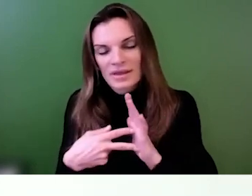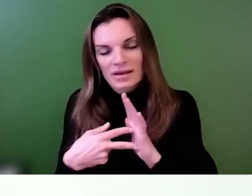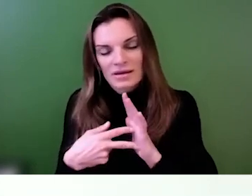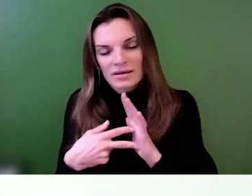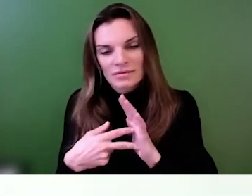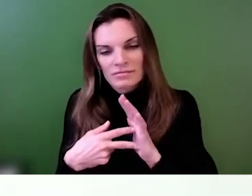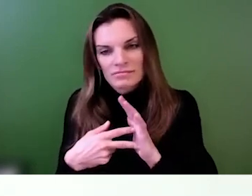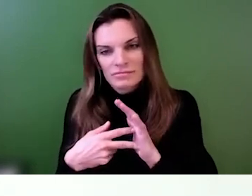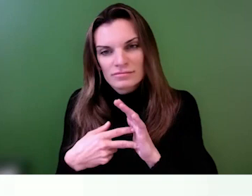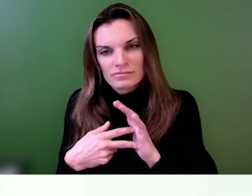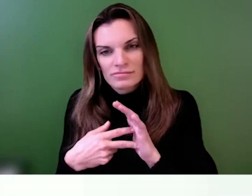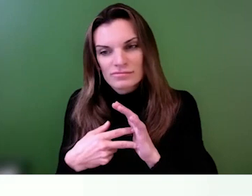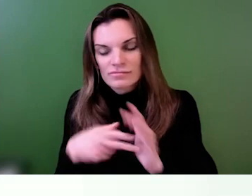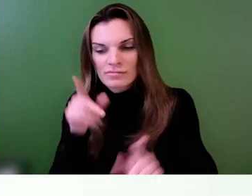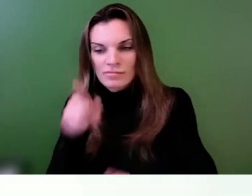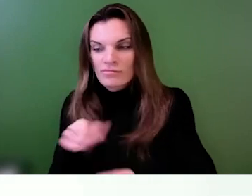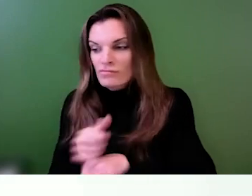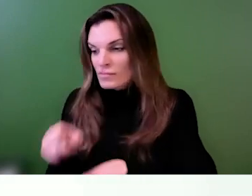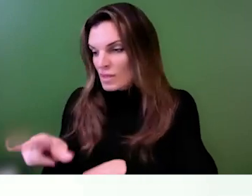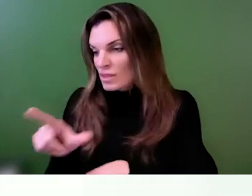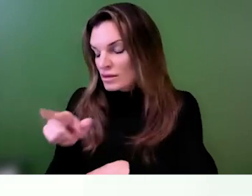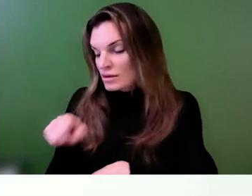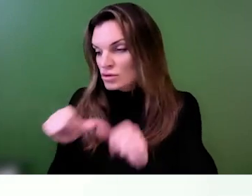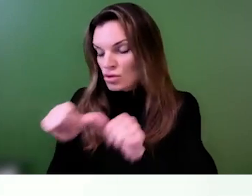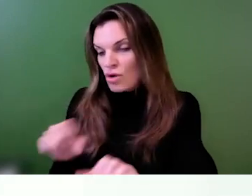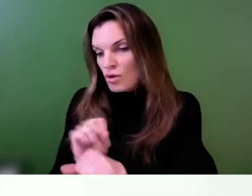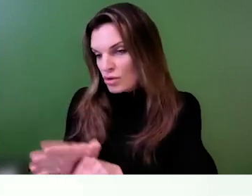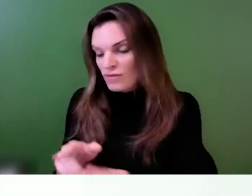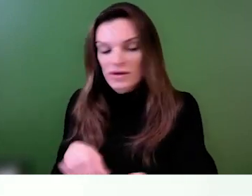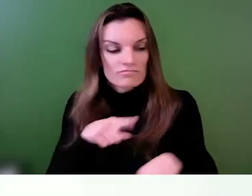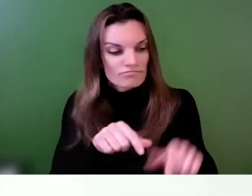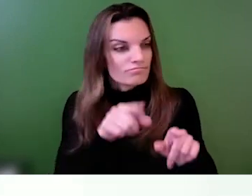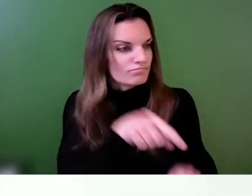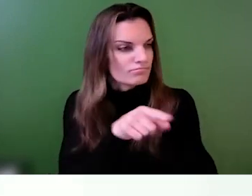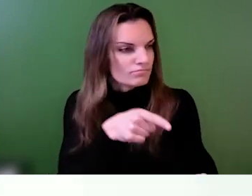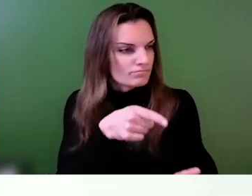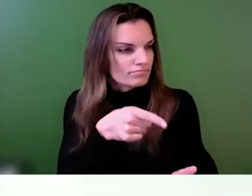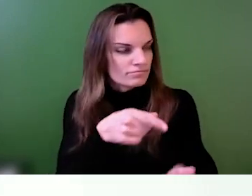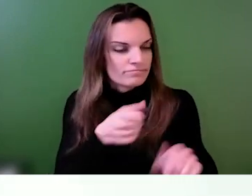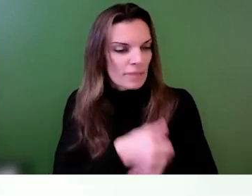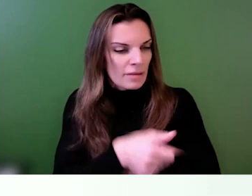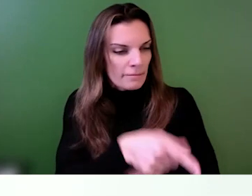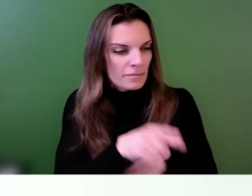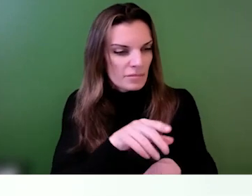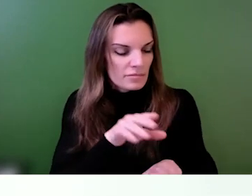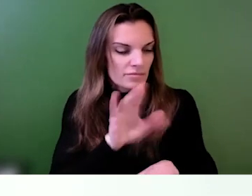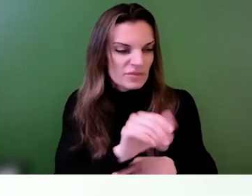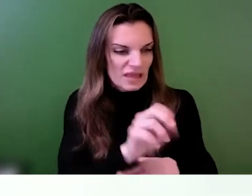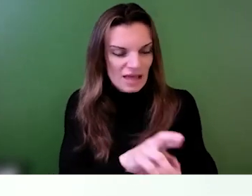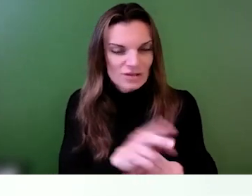symptom is long COVID and this symptom is cancer related. It would probably be best to get a